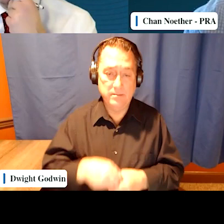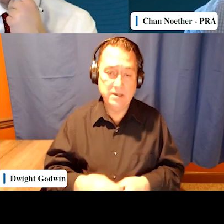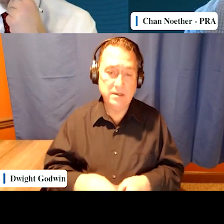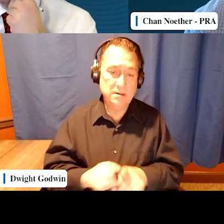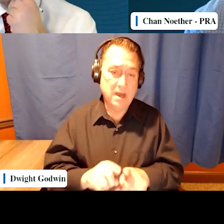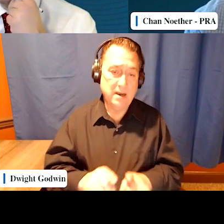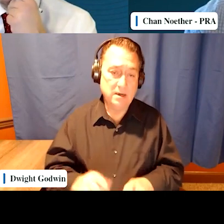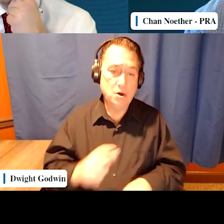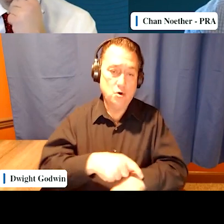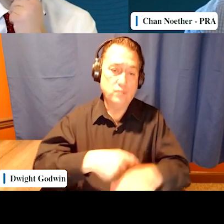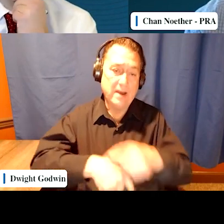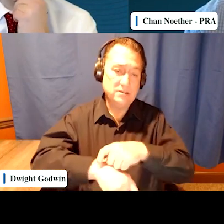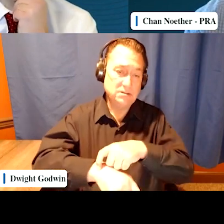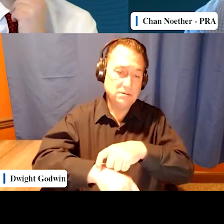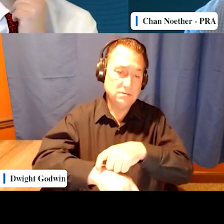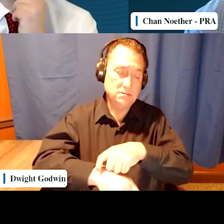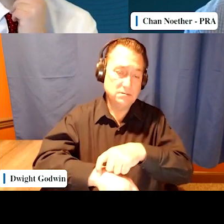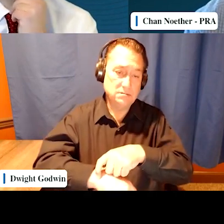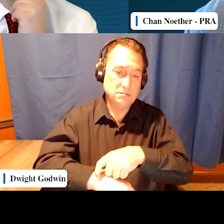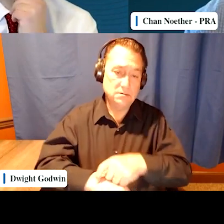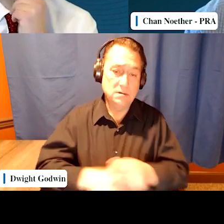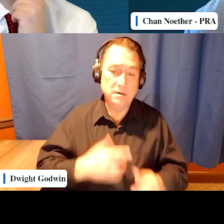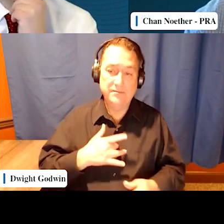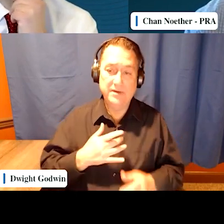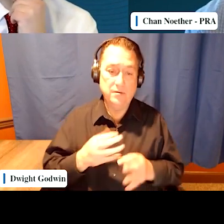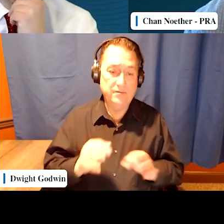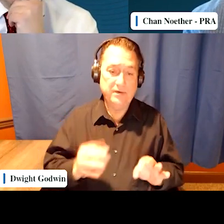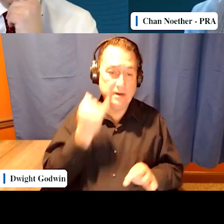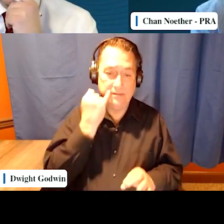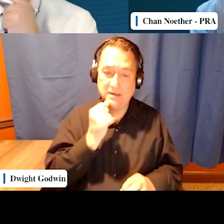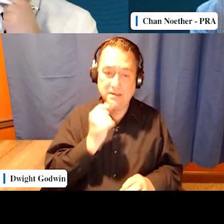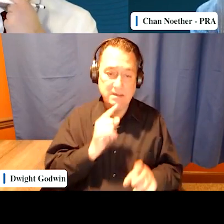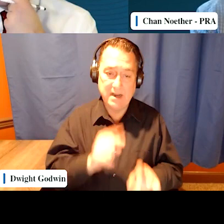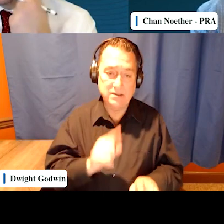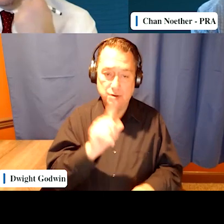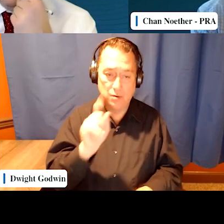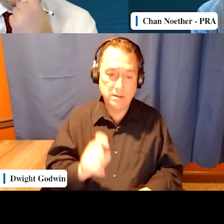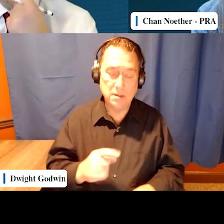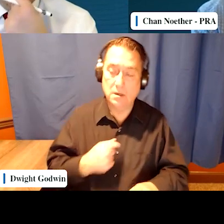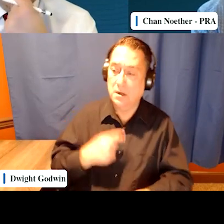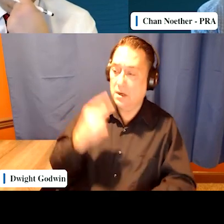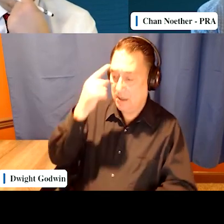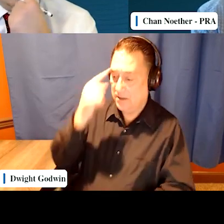but feel free to ask another follow-up question if it doesn't. Yeah, I think it's important too, Chan,